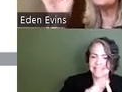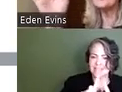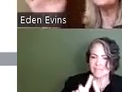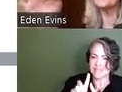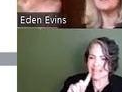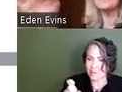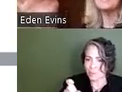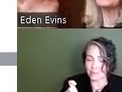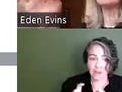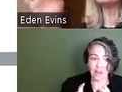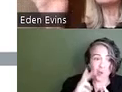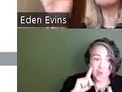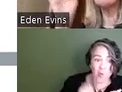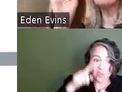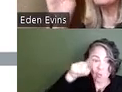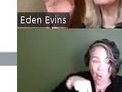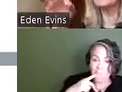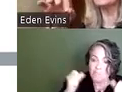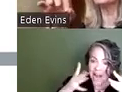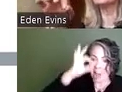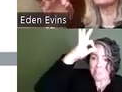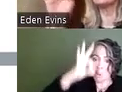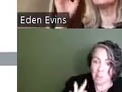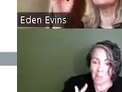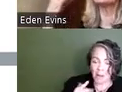of dots on them and that means they're multiple diagnoses for which a single